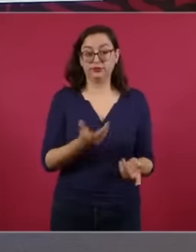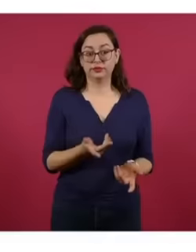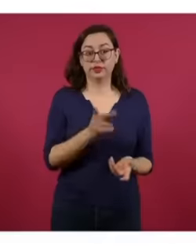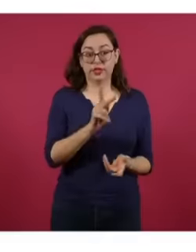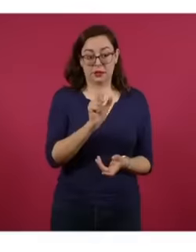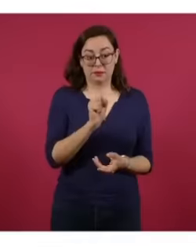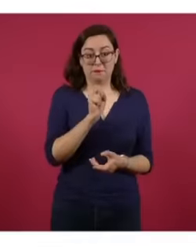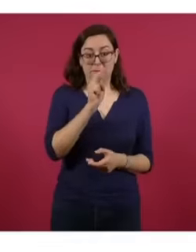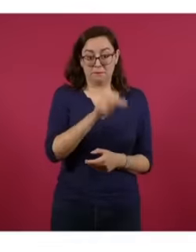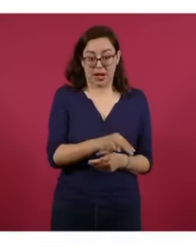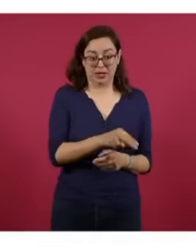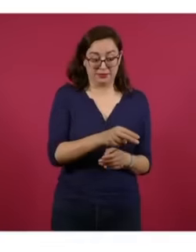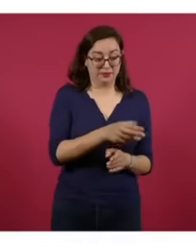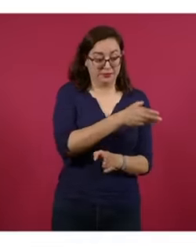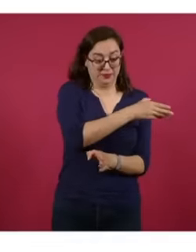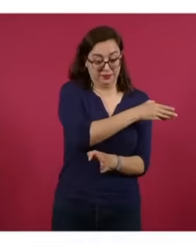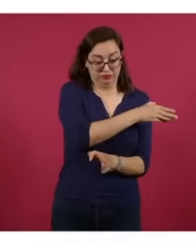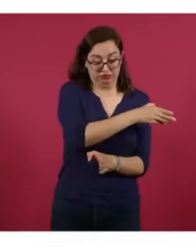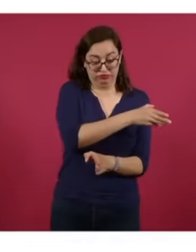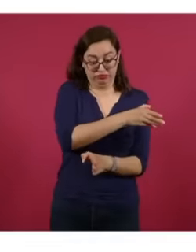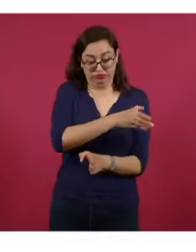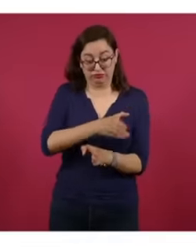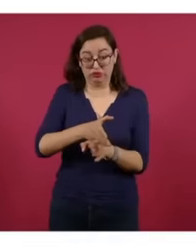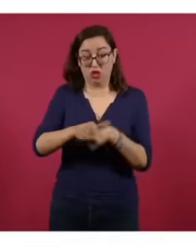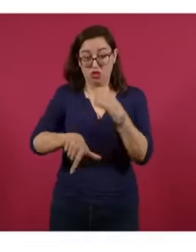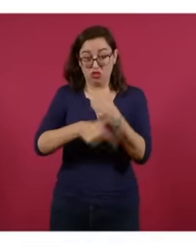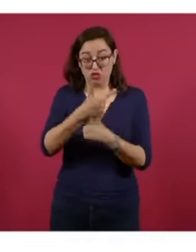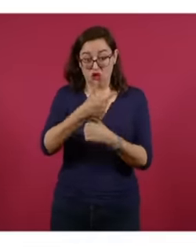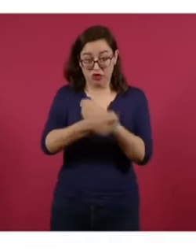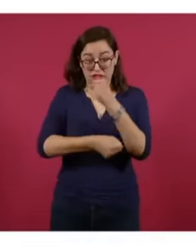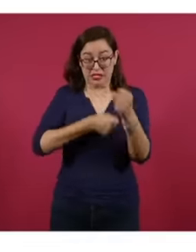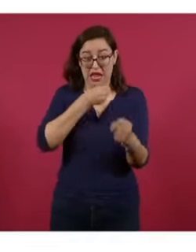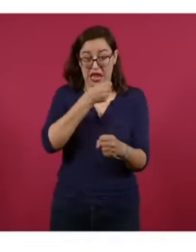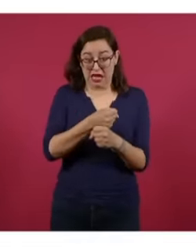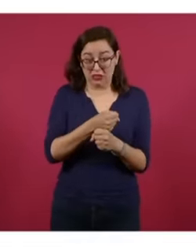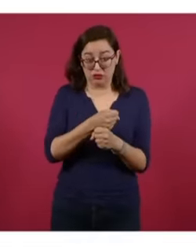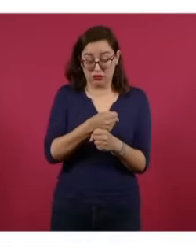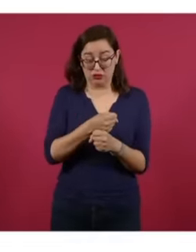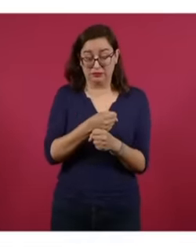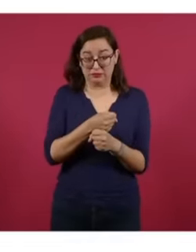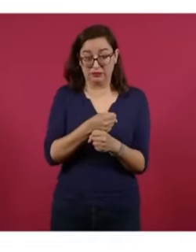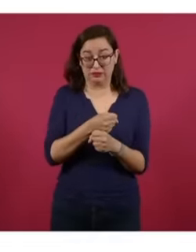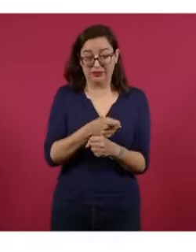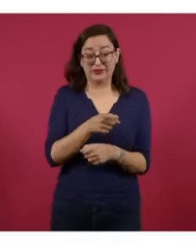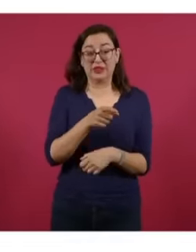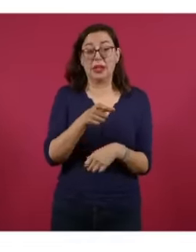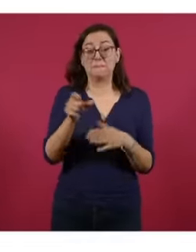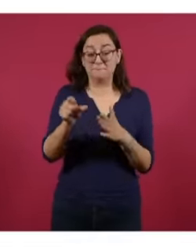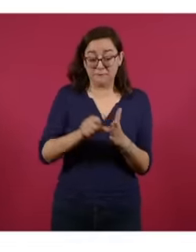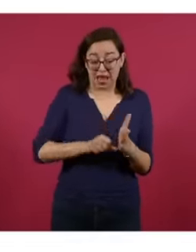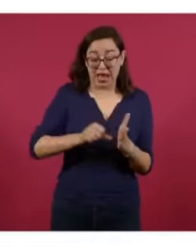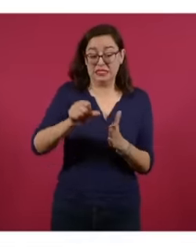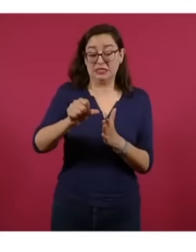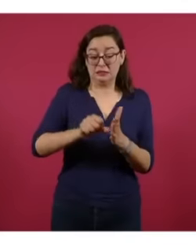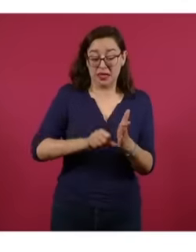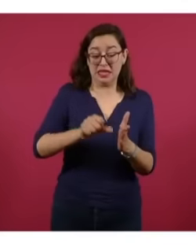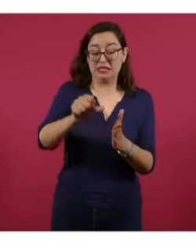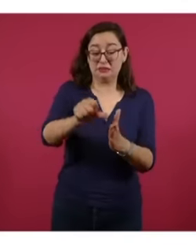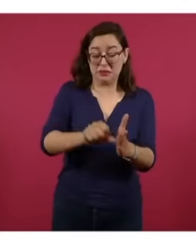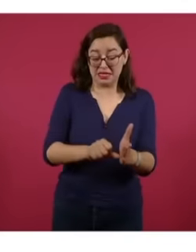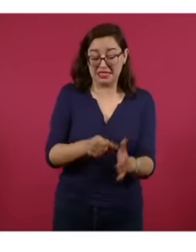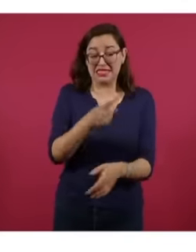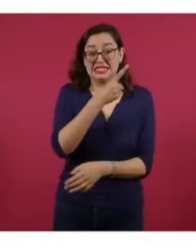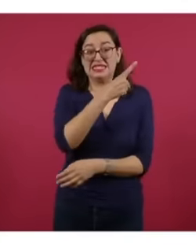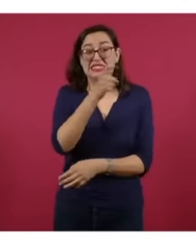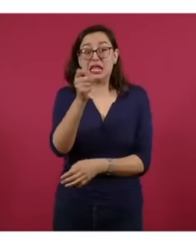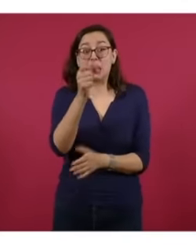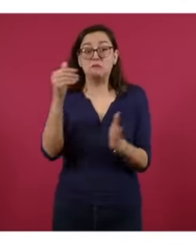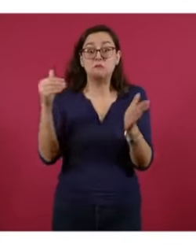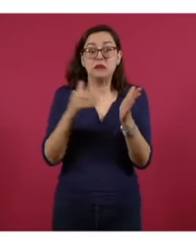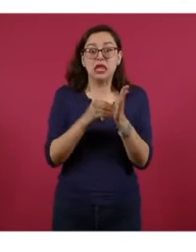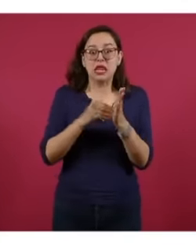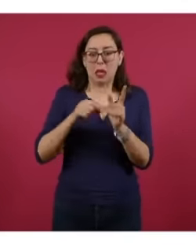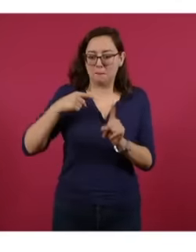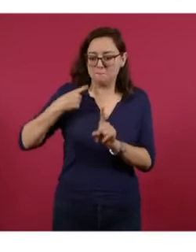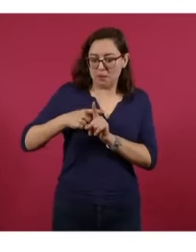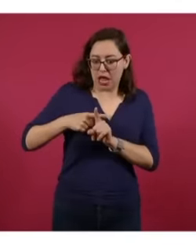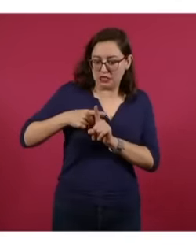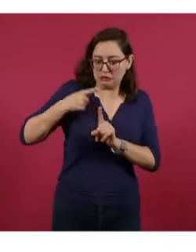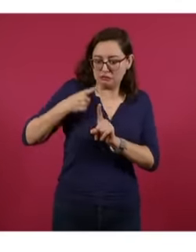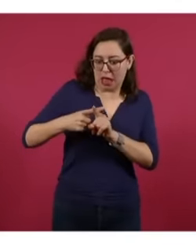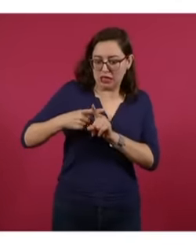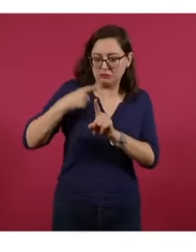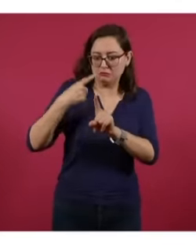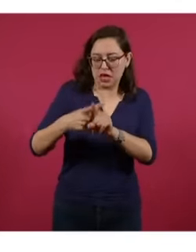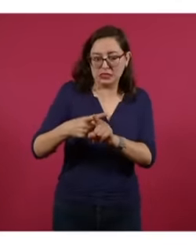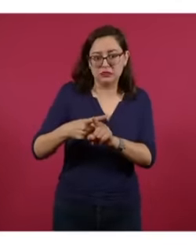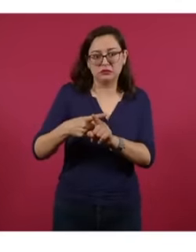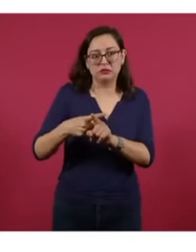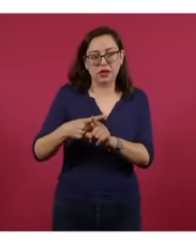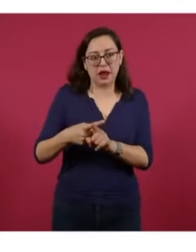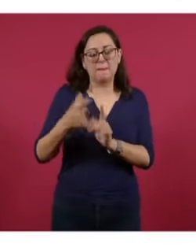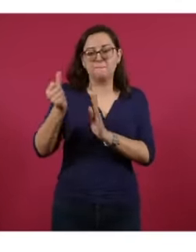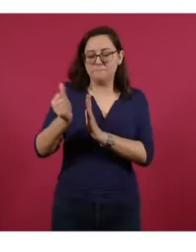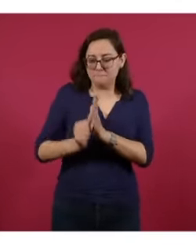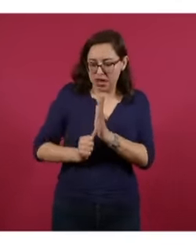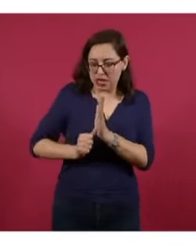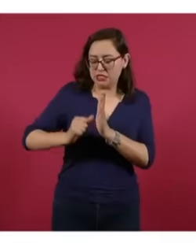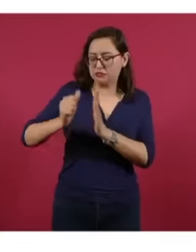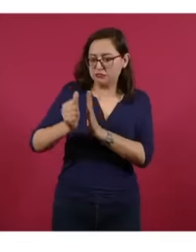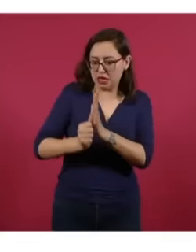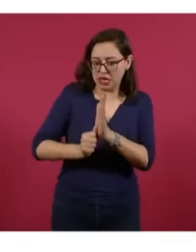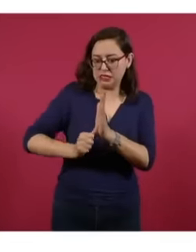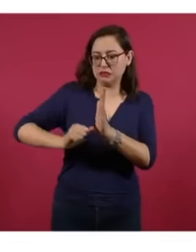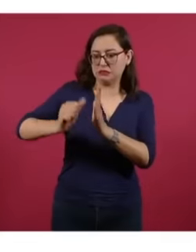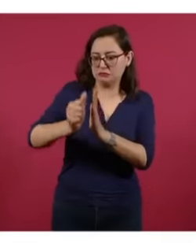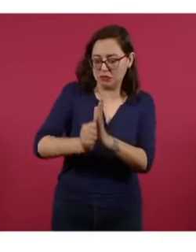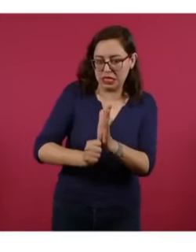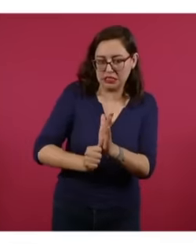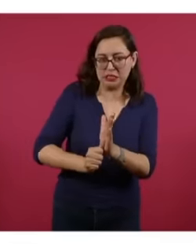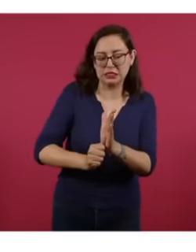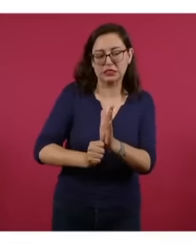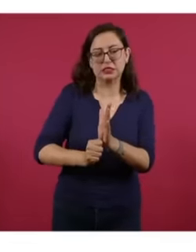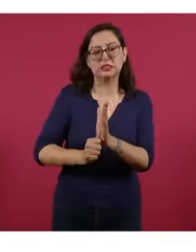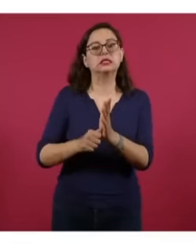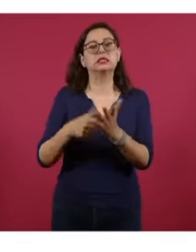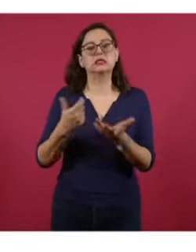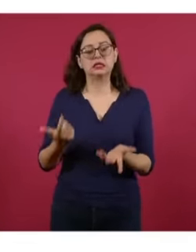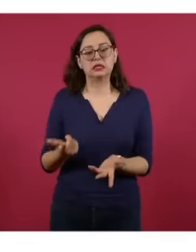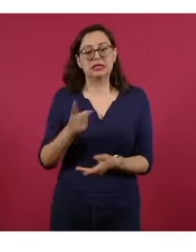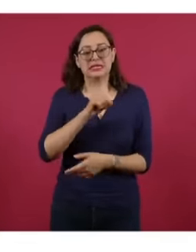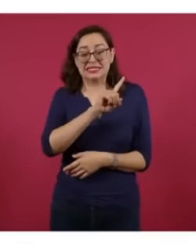more poor people per month. That is the hard data in 12 years of the dominance of the conservatives 100,000 more poor people per